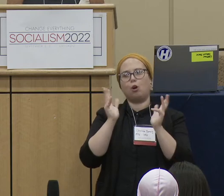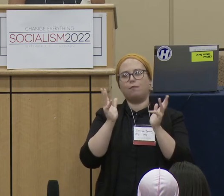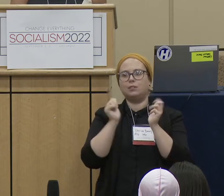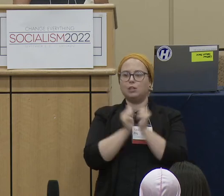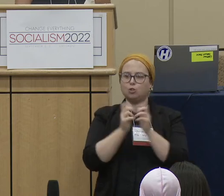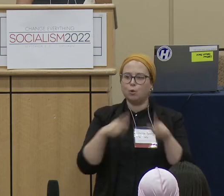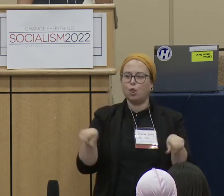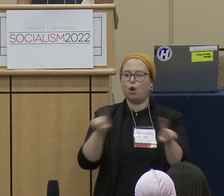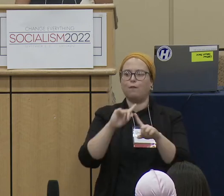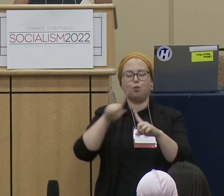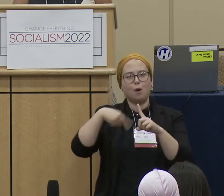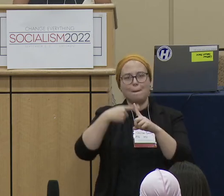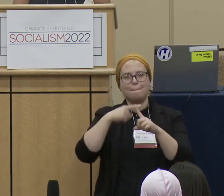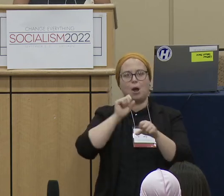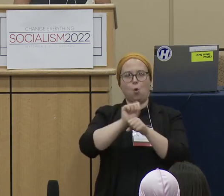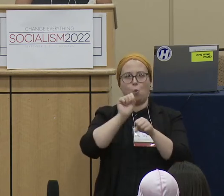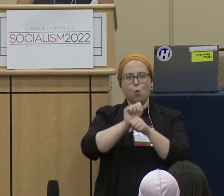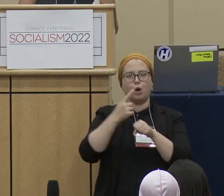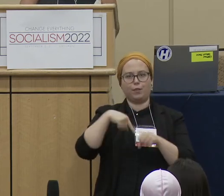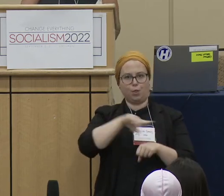conversation with all of you about work that we can do.